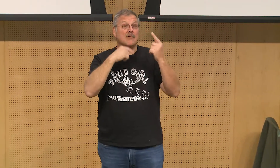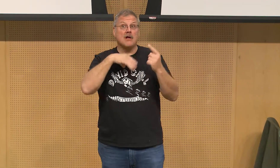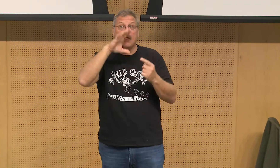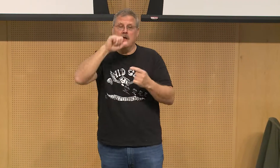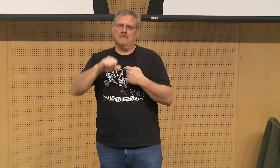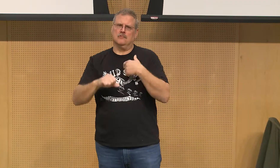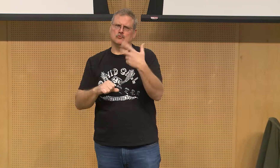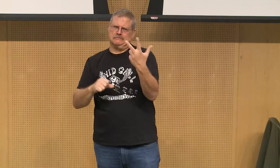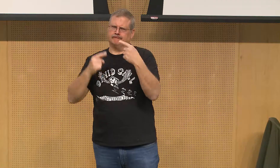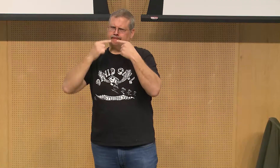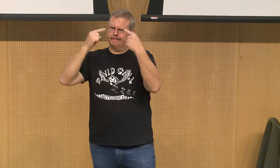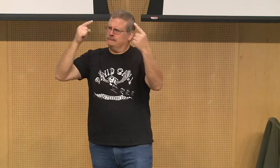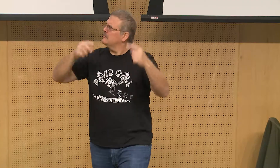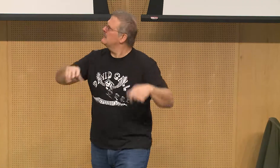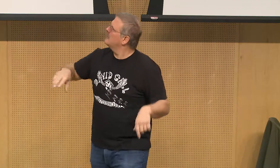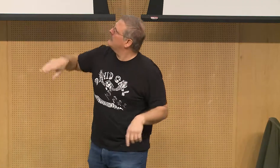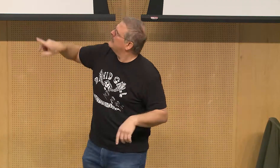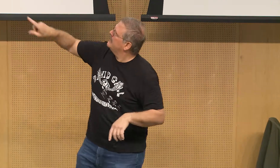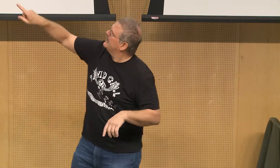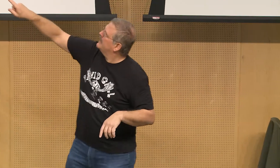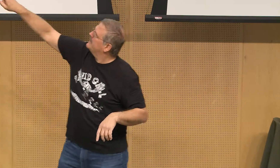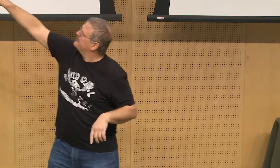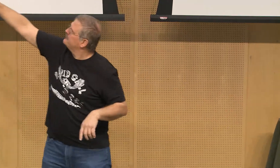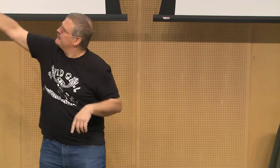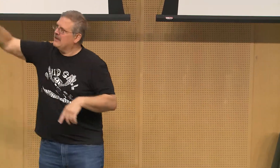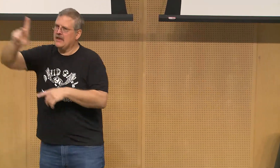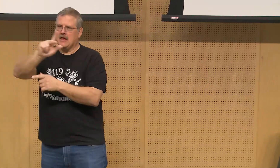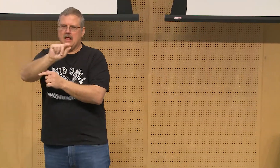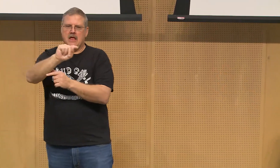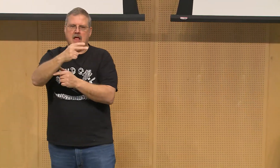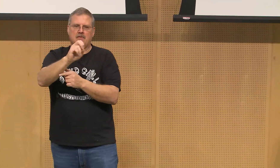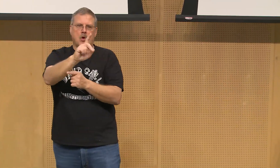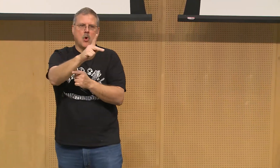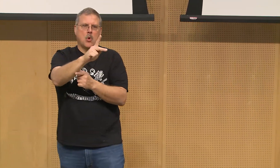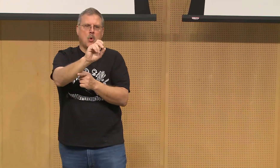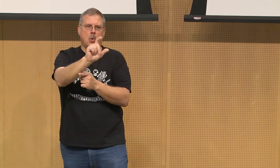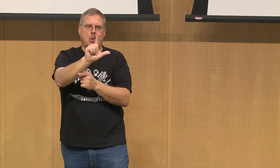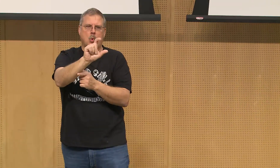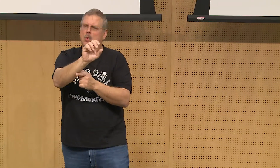So, here are a few linocut artists that I admire.